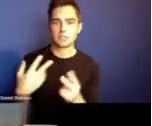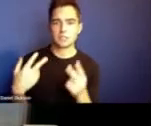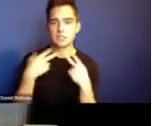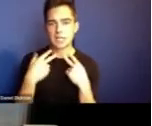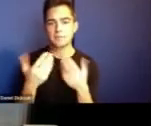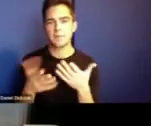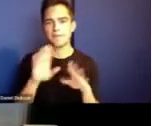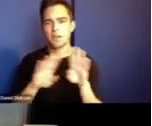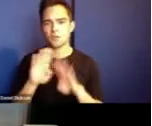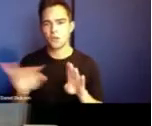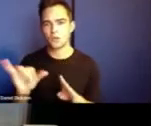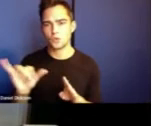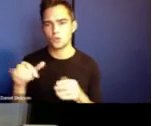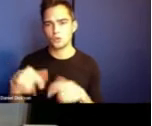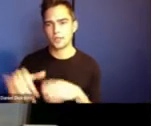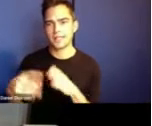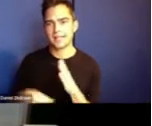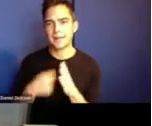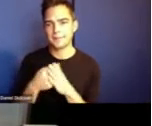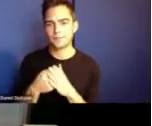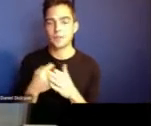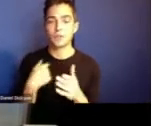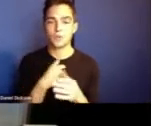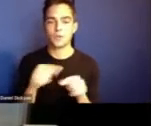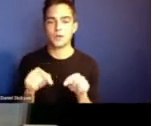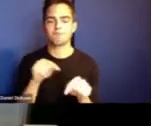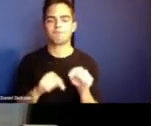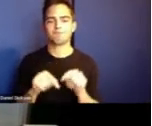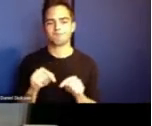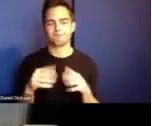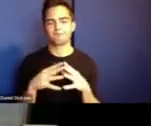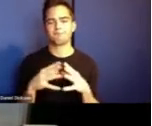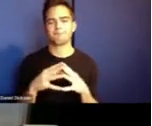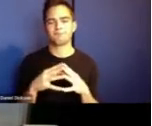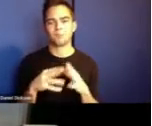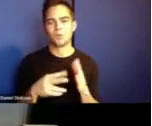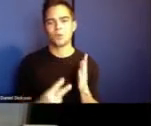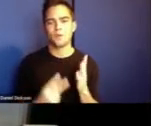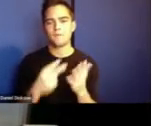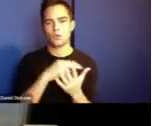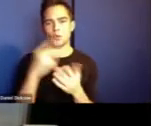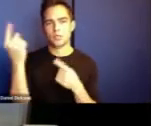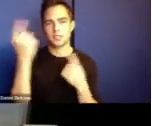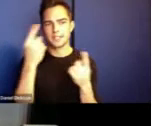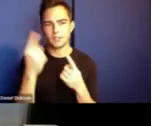frustrated at that time. So we really took a step back reviewed, considered and respected the previous efforts